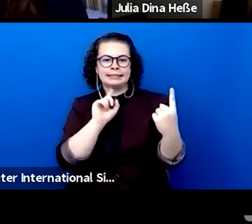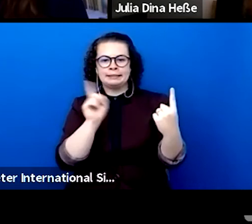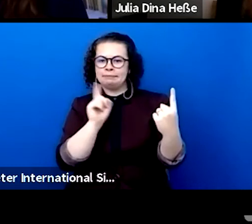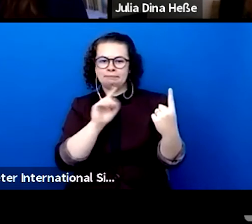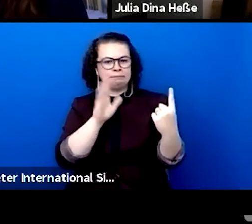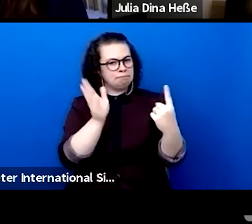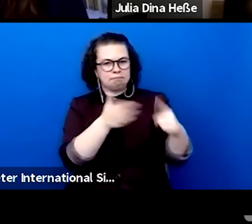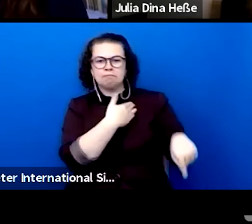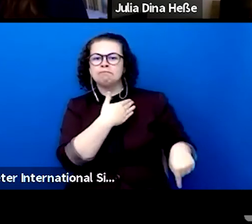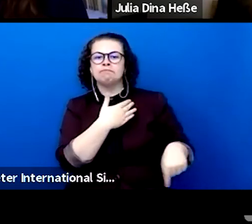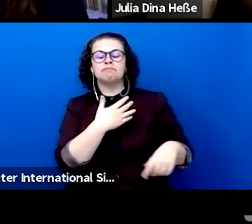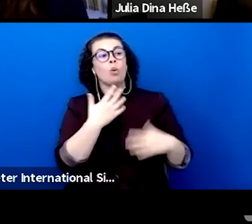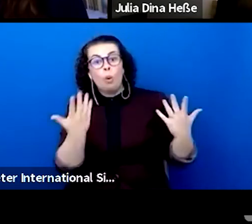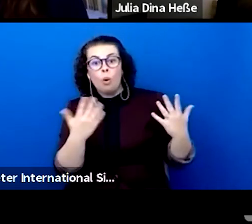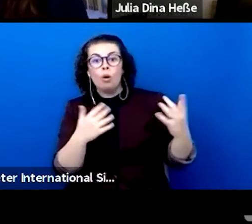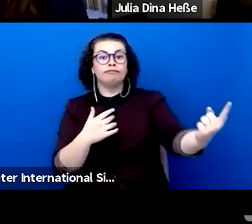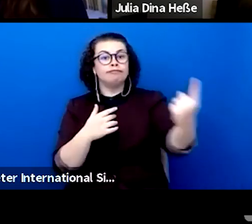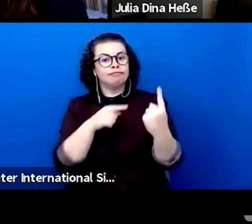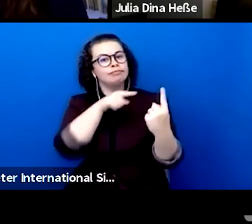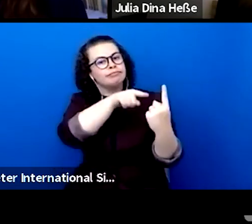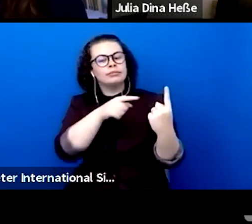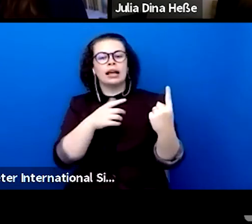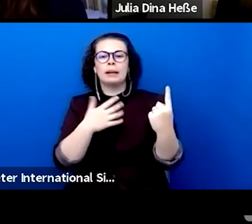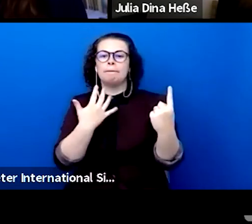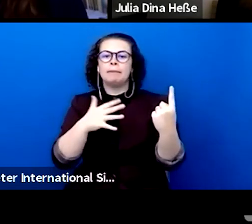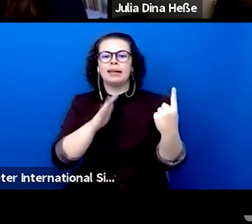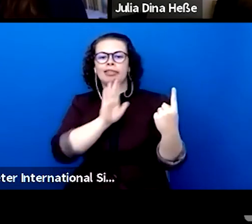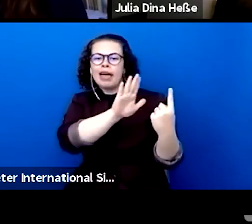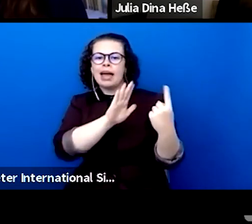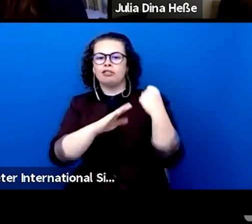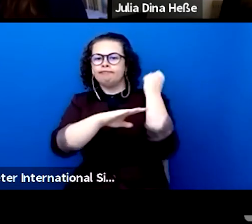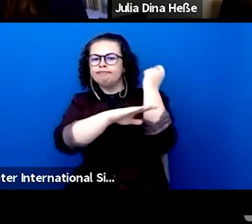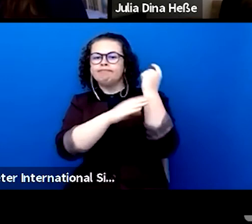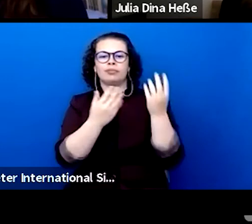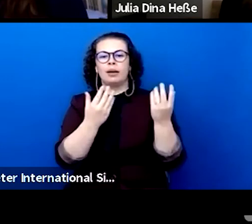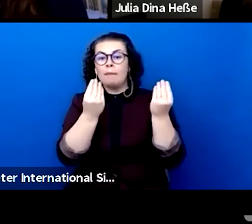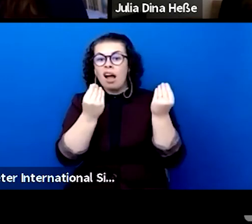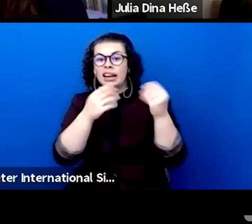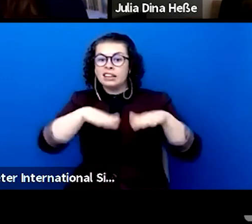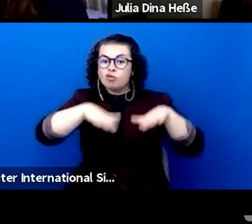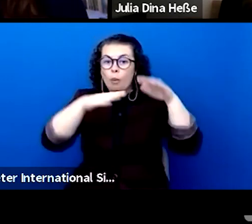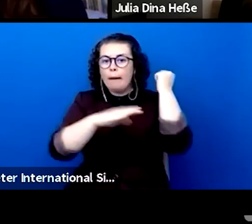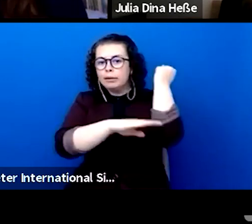underprivileged areas that had a social lecture slang that would not be considered real Swedish or